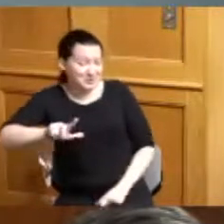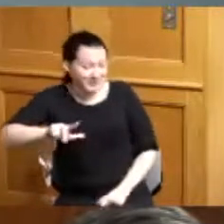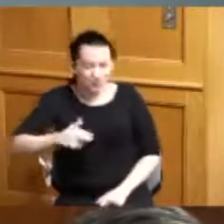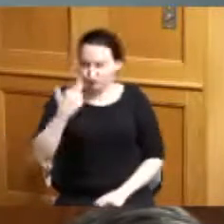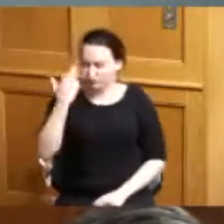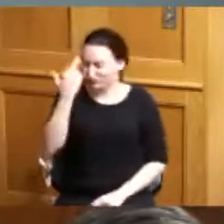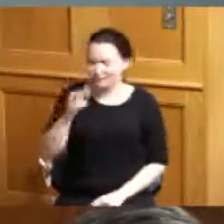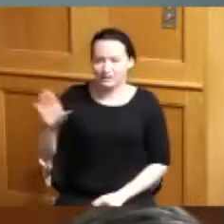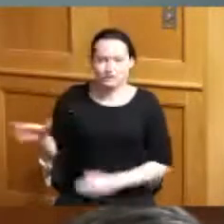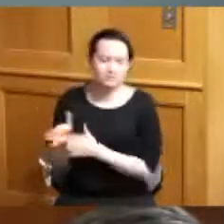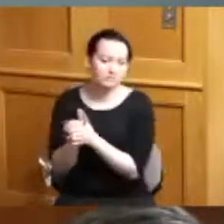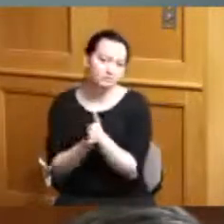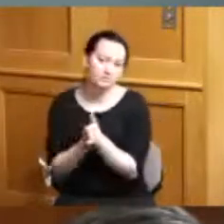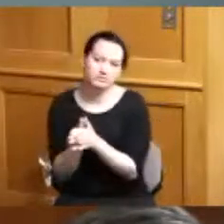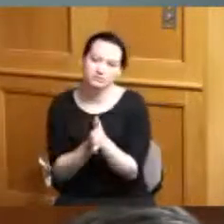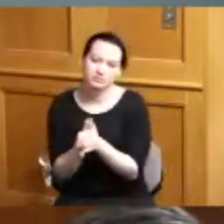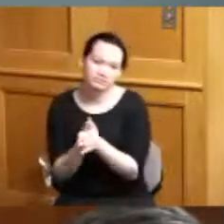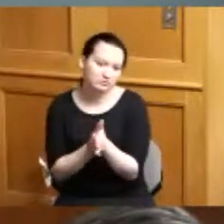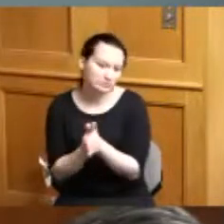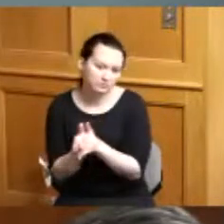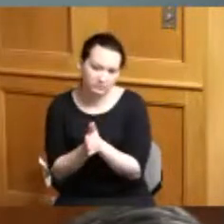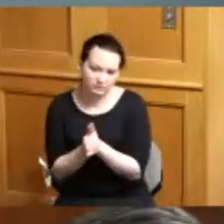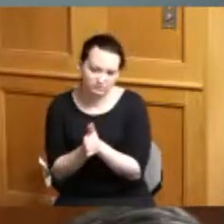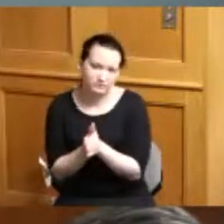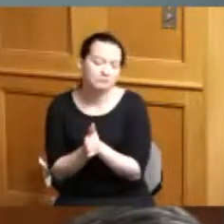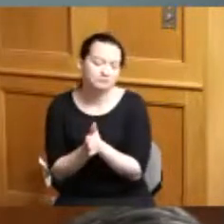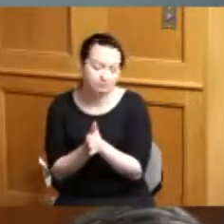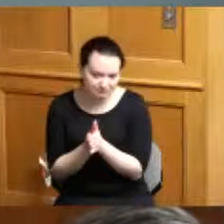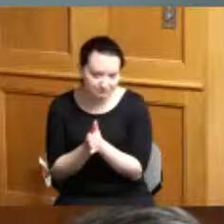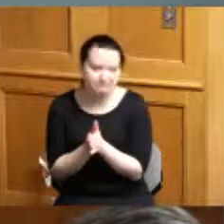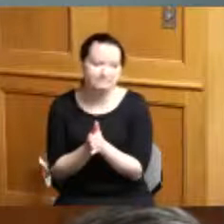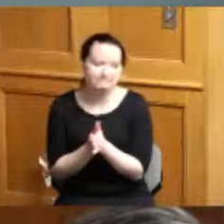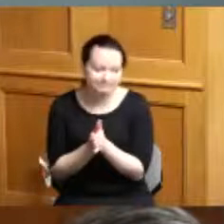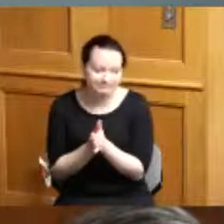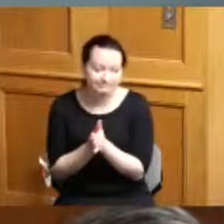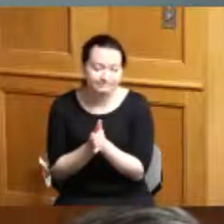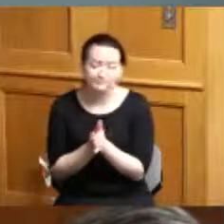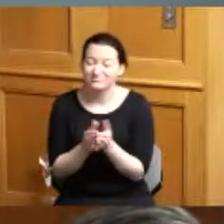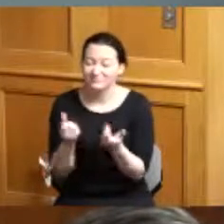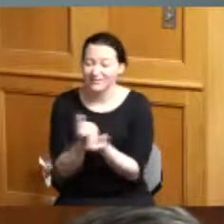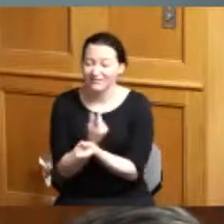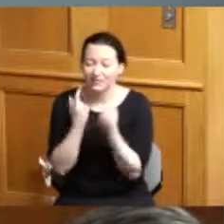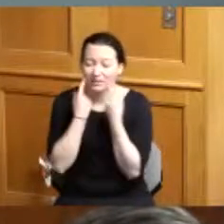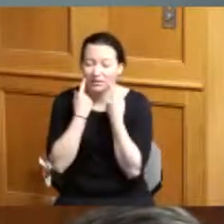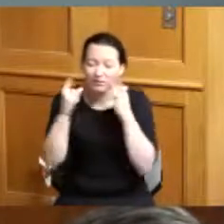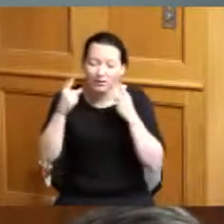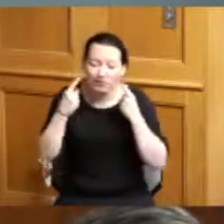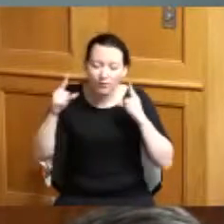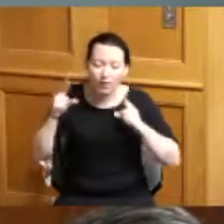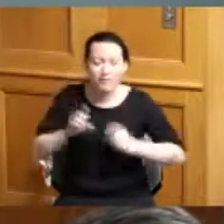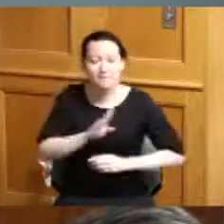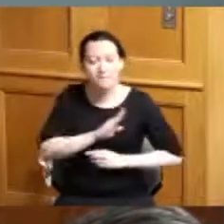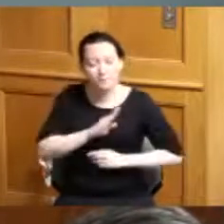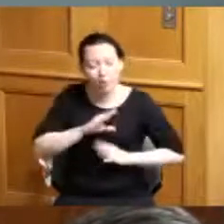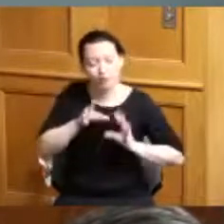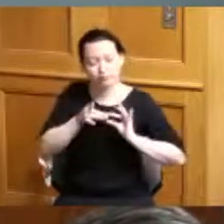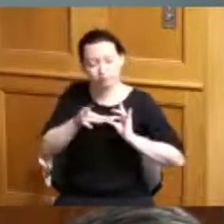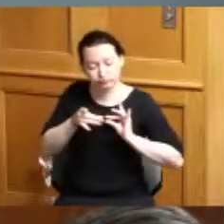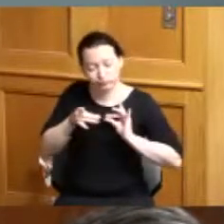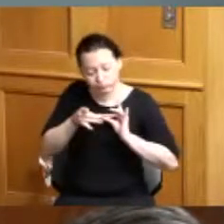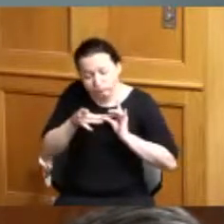it was his passion and all the accomplishments that the Board has talked about here you know